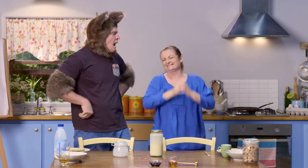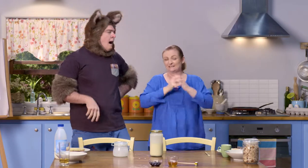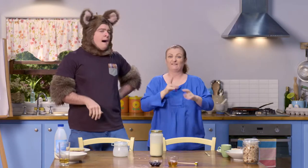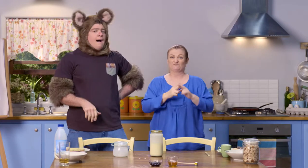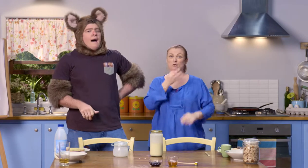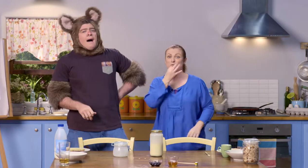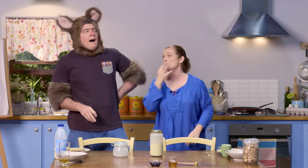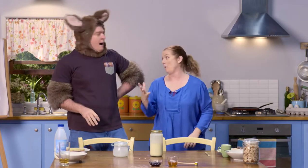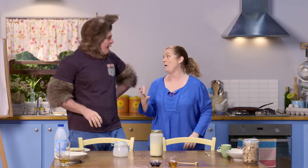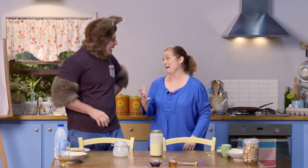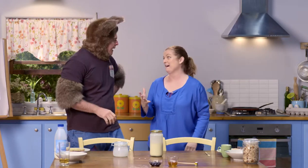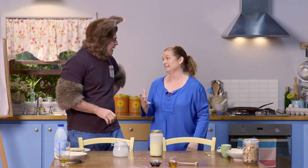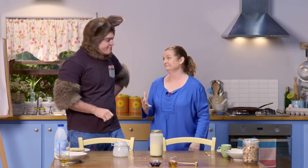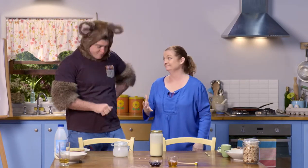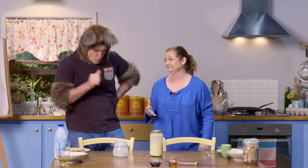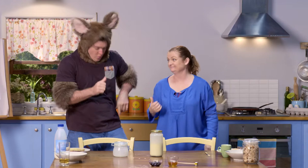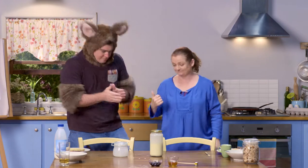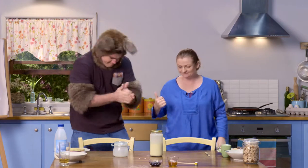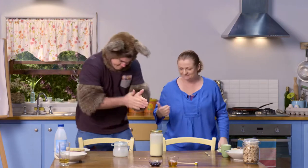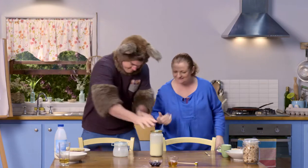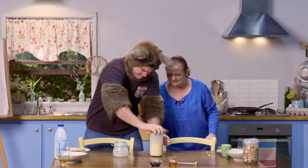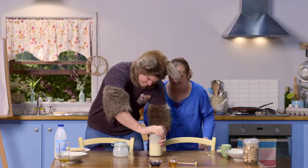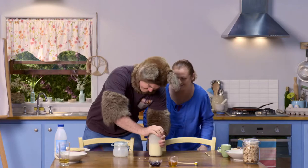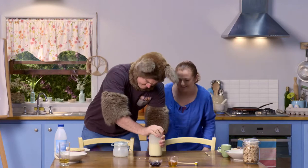You need to work hard and shake it for quite a while. Alright.